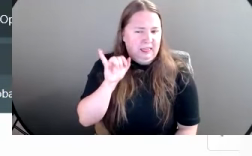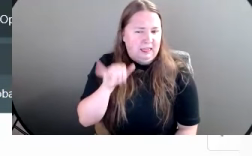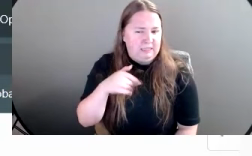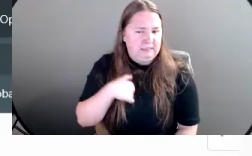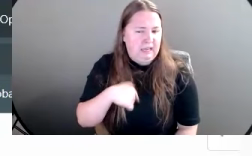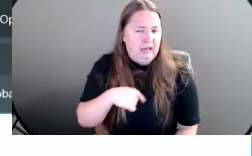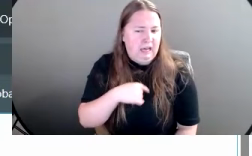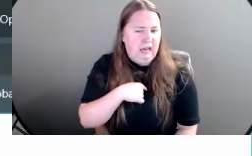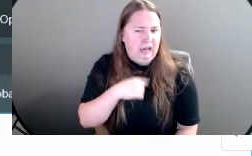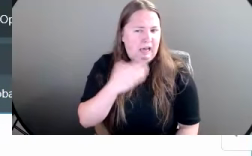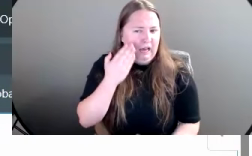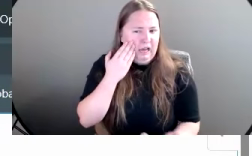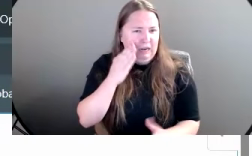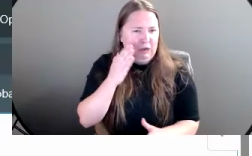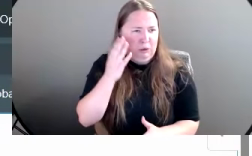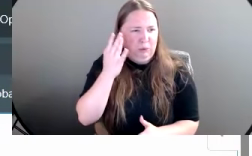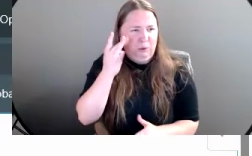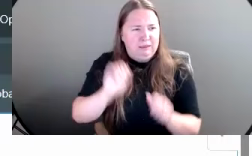I don't know why my screen's displaying this way.